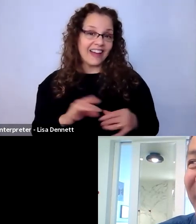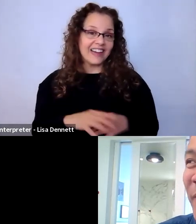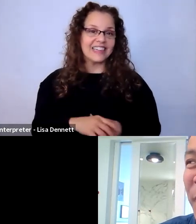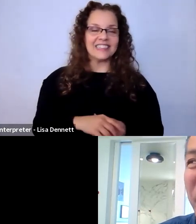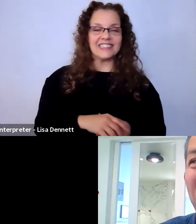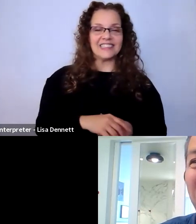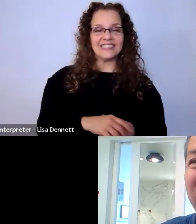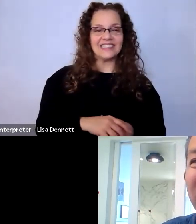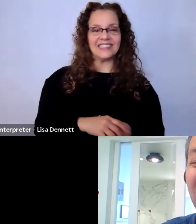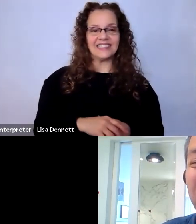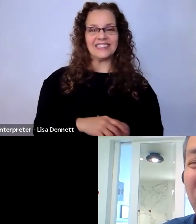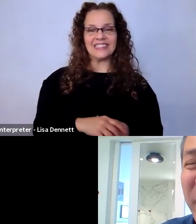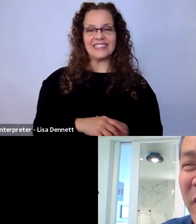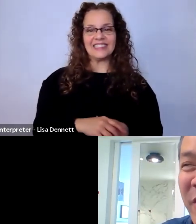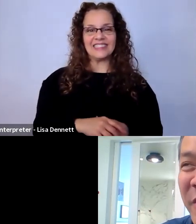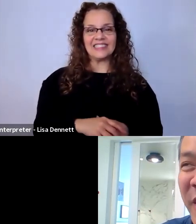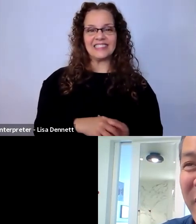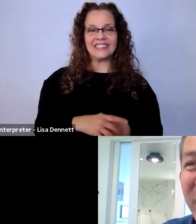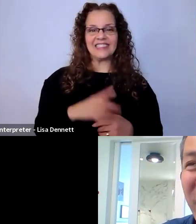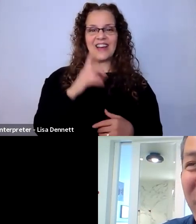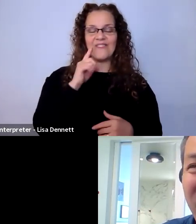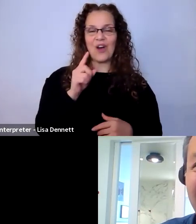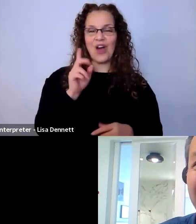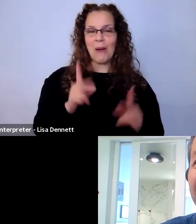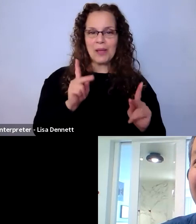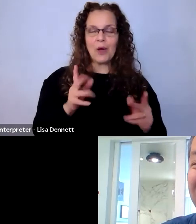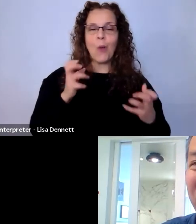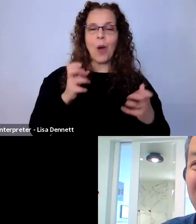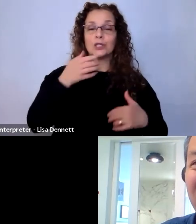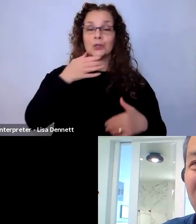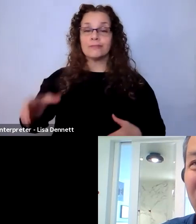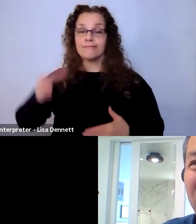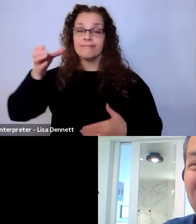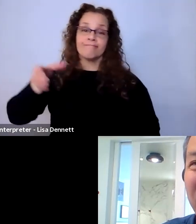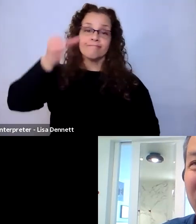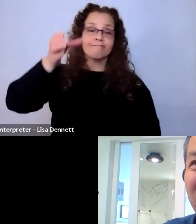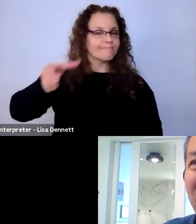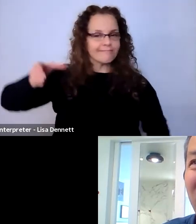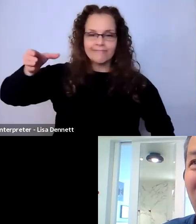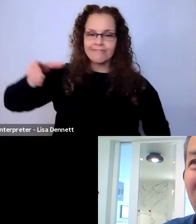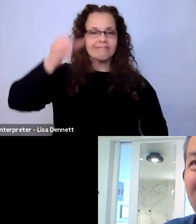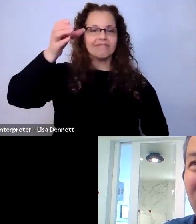The super people leverage to to cheers stay tuned for the ingredients to to have